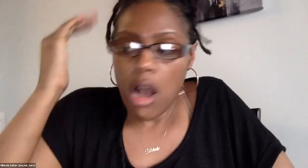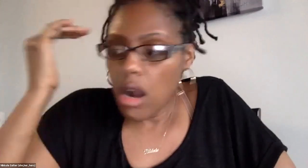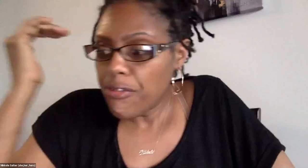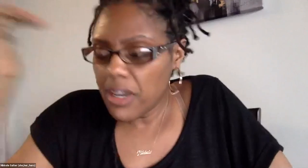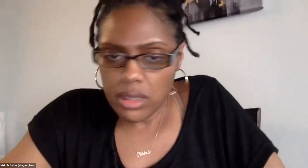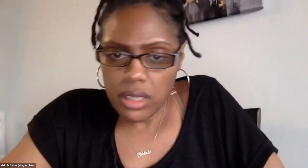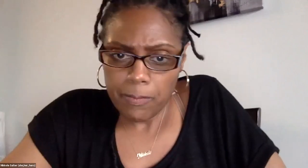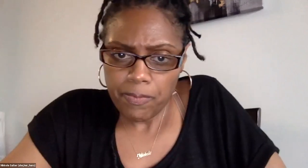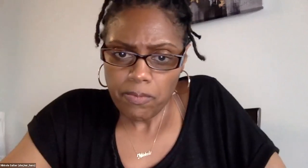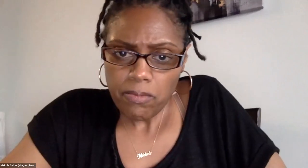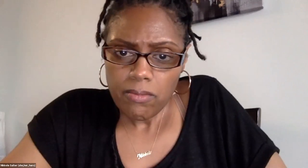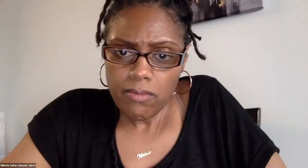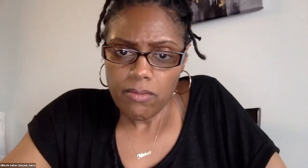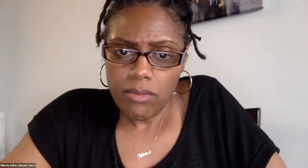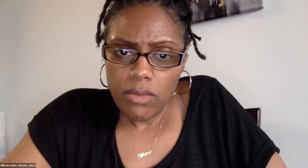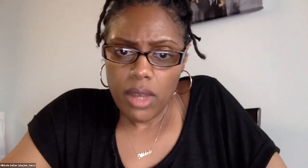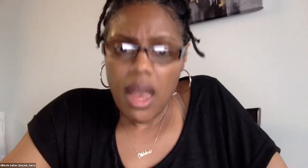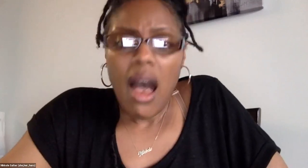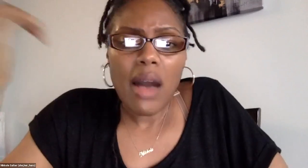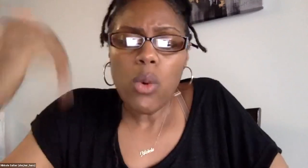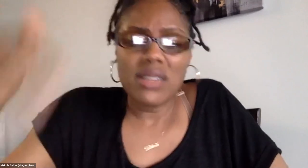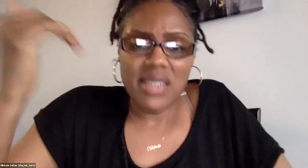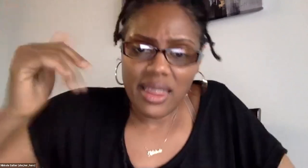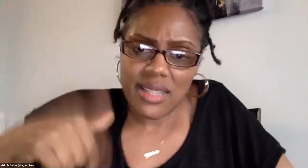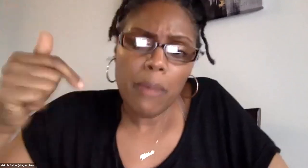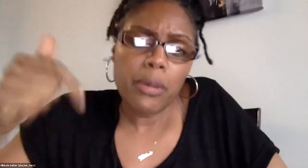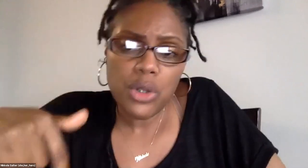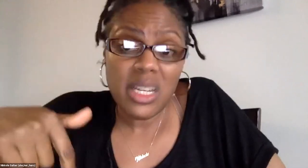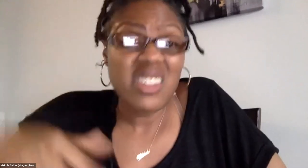In our field, I want to take this opportunity